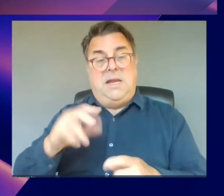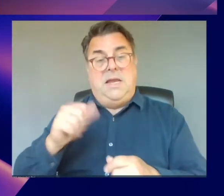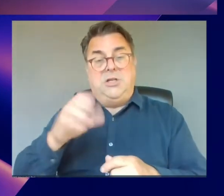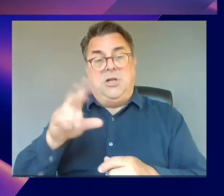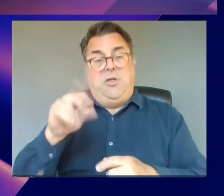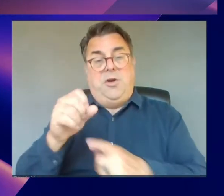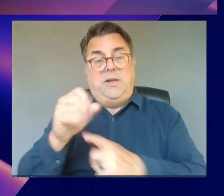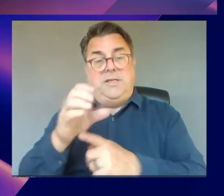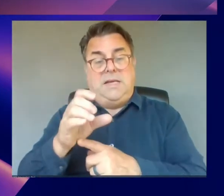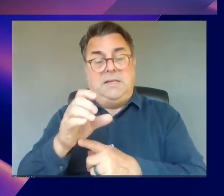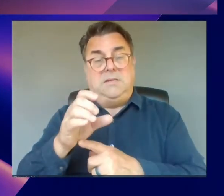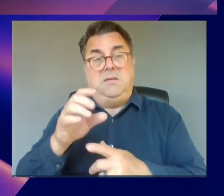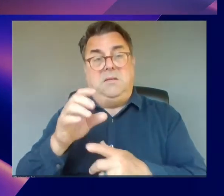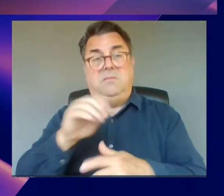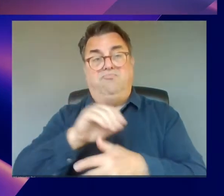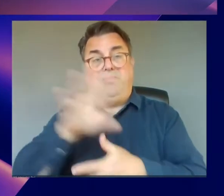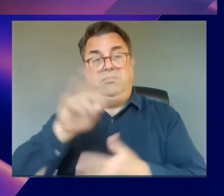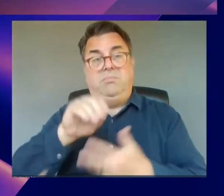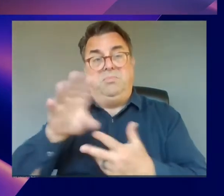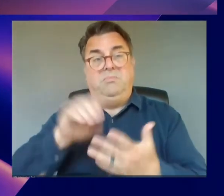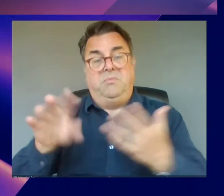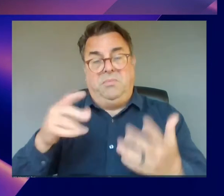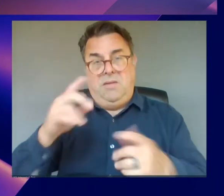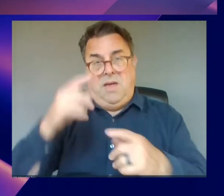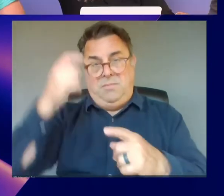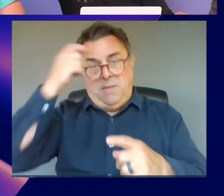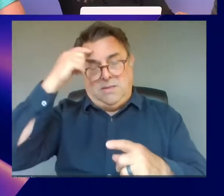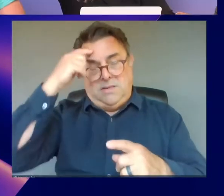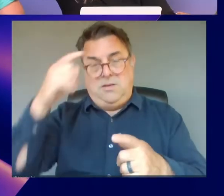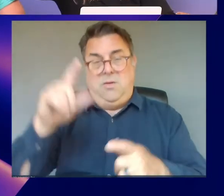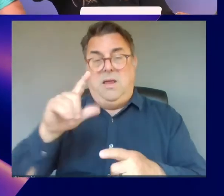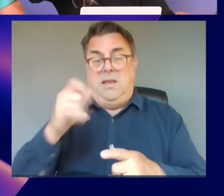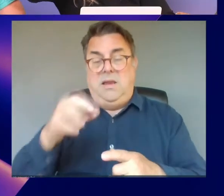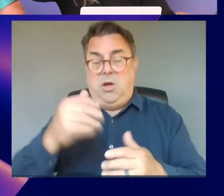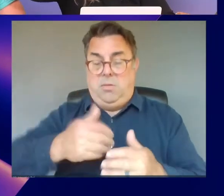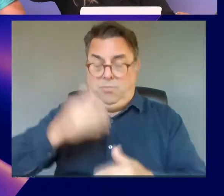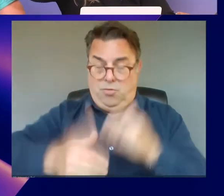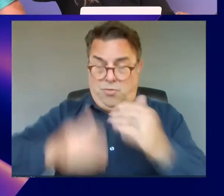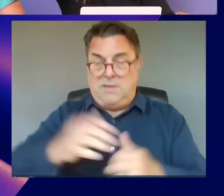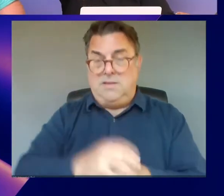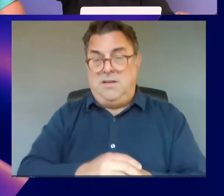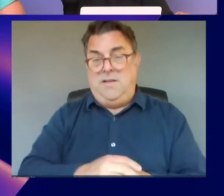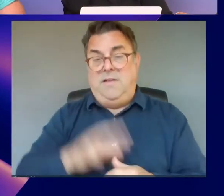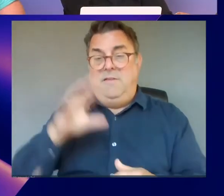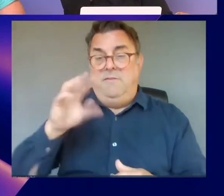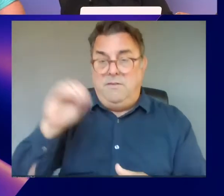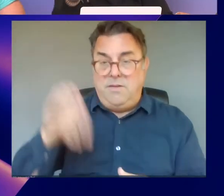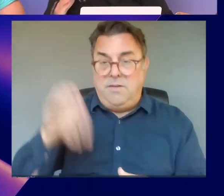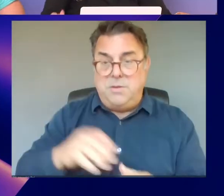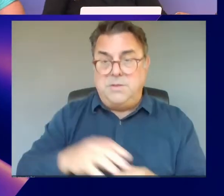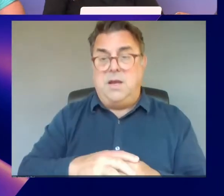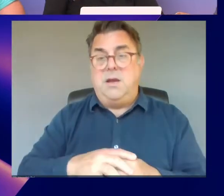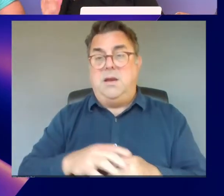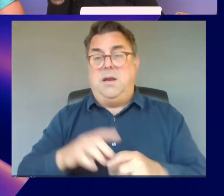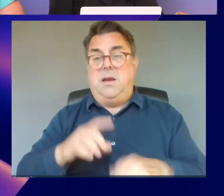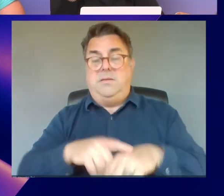That makes sense to my math brain. All right, let's linearly progress this. 50% in a timeframe of 30 seconds.